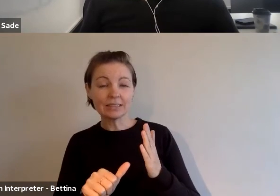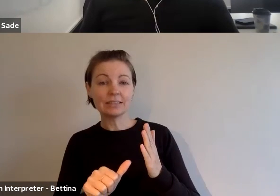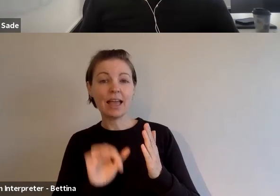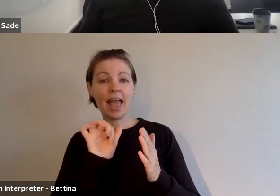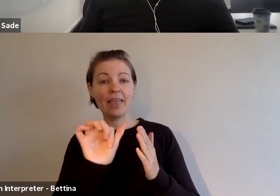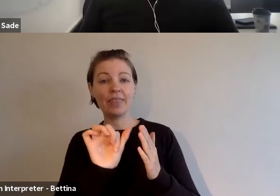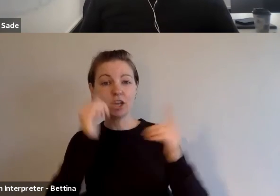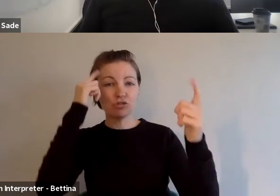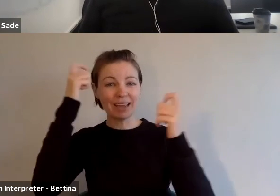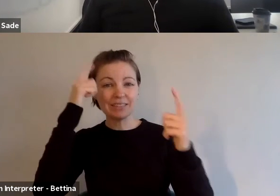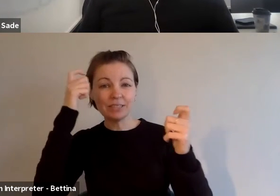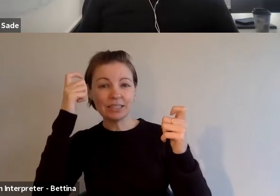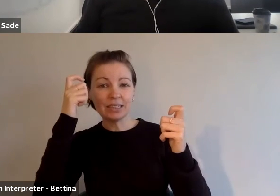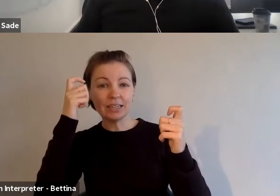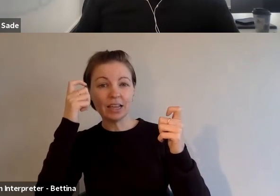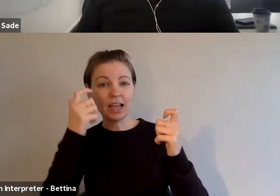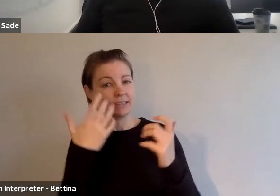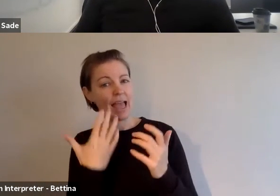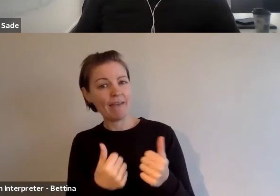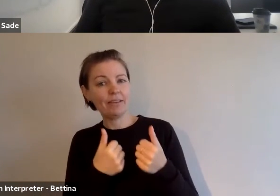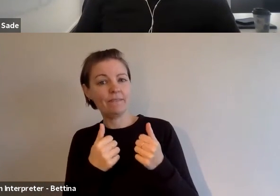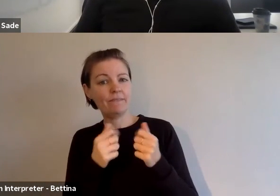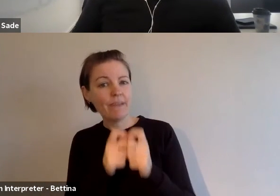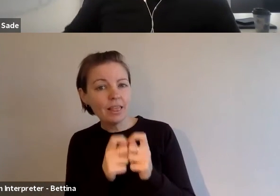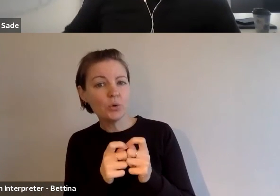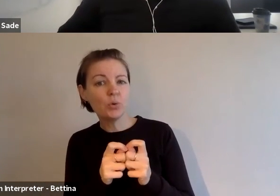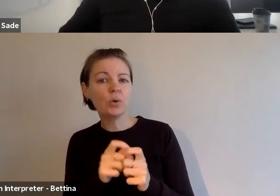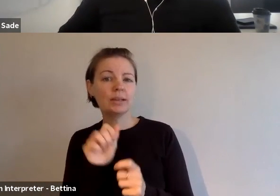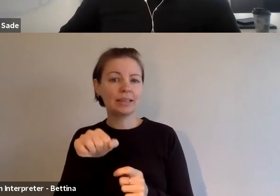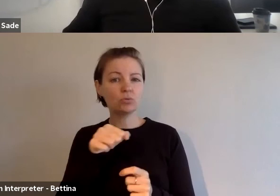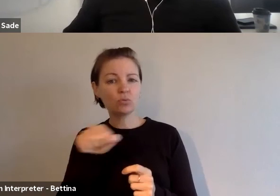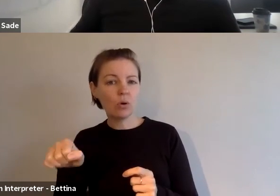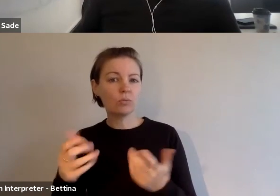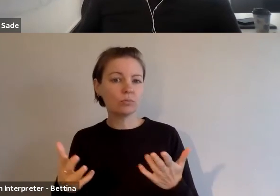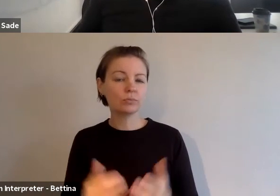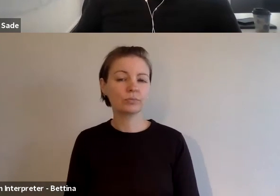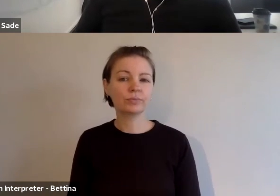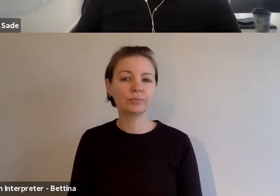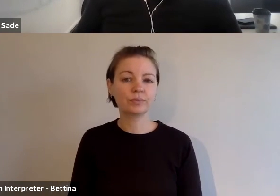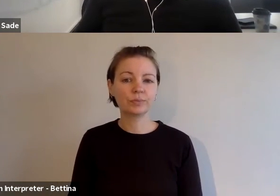It is a tricky one. Greg Jenkins : I will have a stab at it.